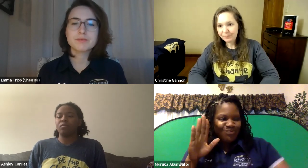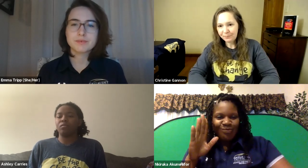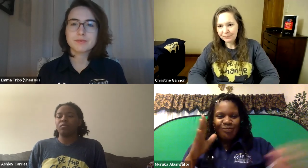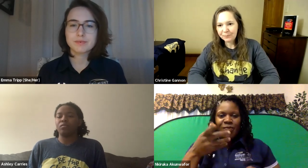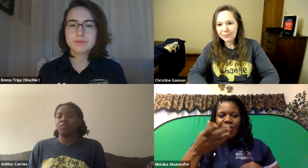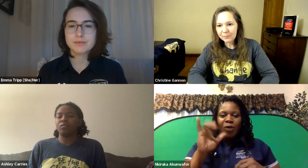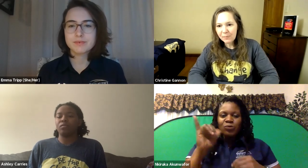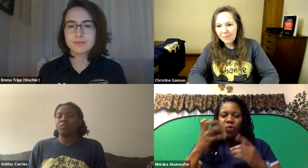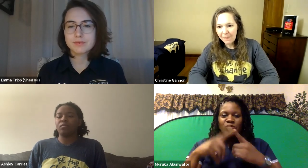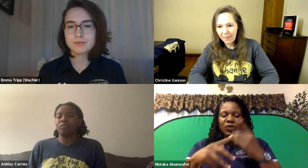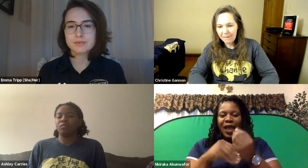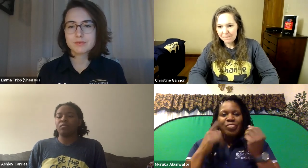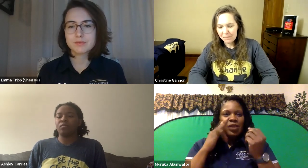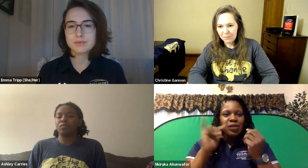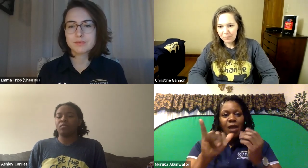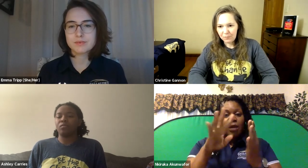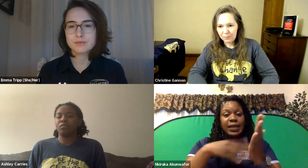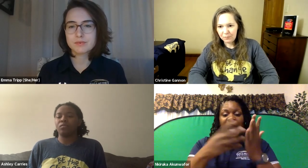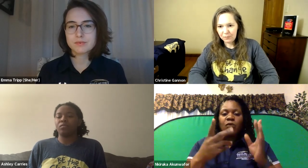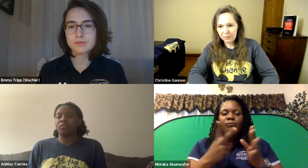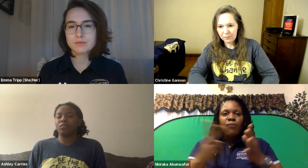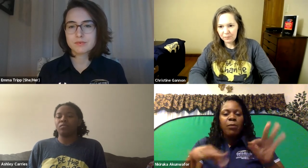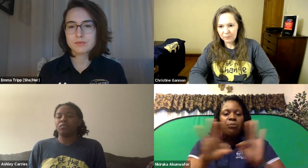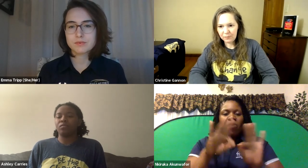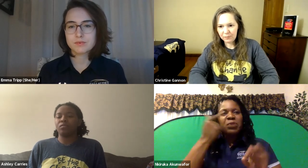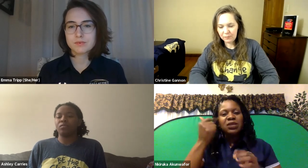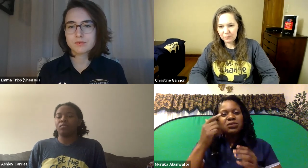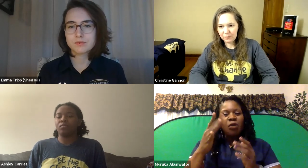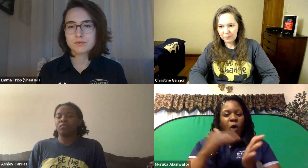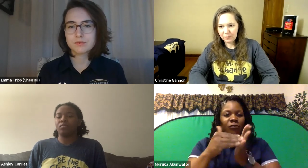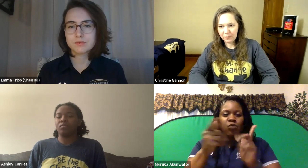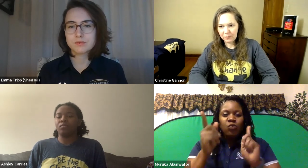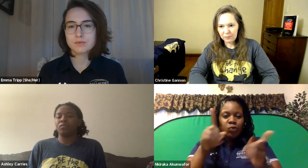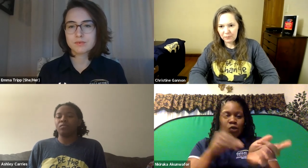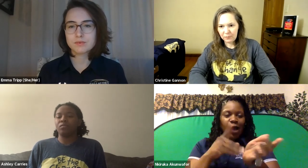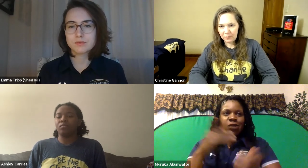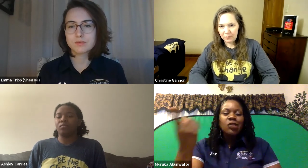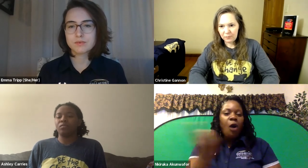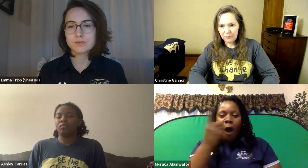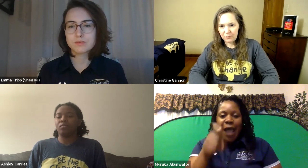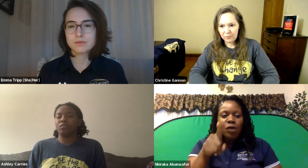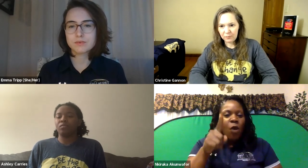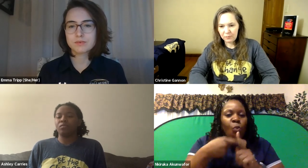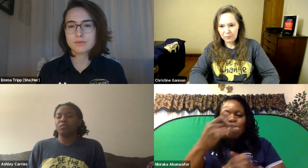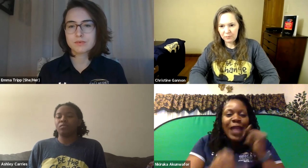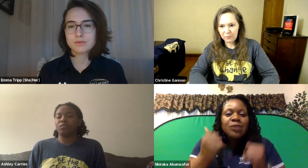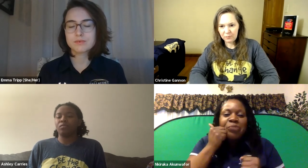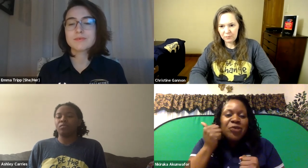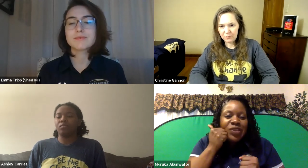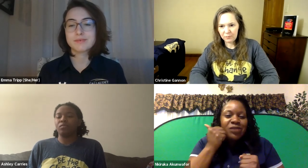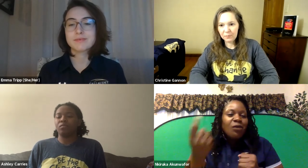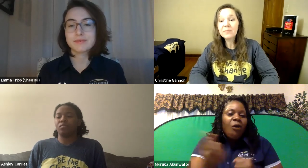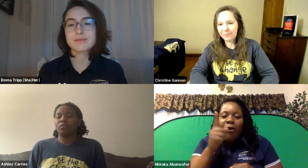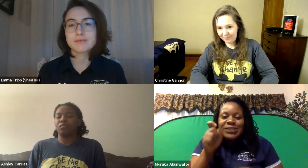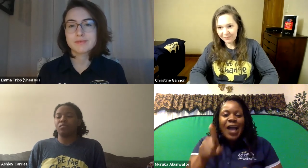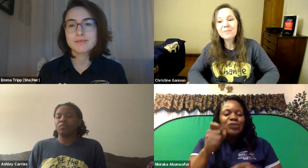> I also want to add that schedules are important because often doctors will always ask about your last period. Sometimes they ask us and we can't remember in the moment.